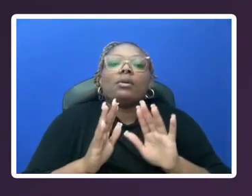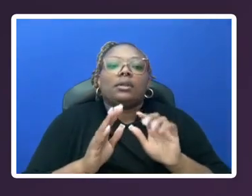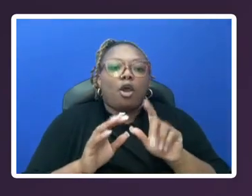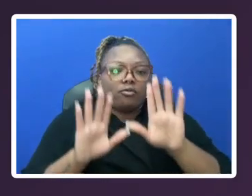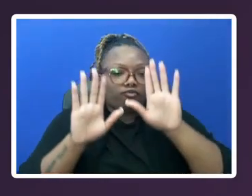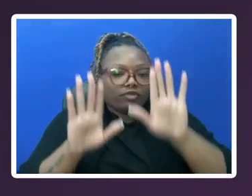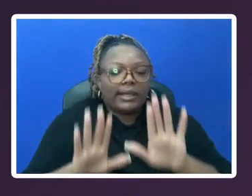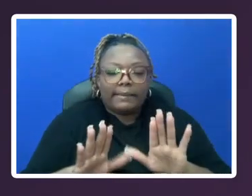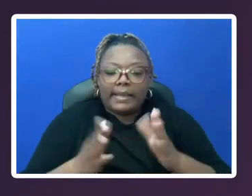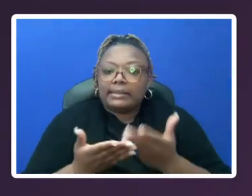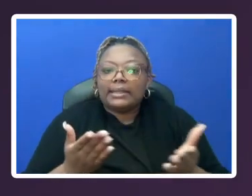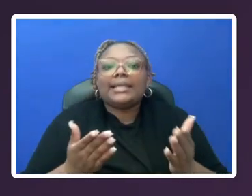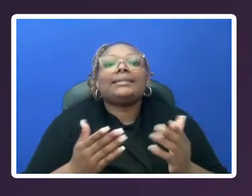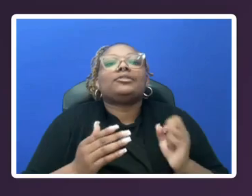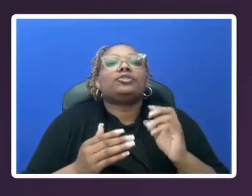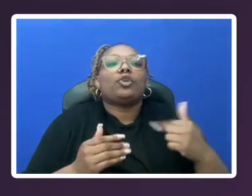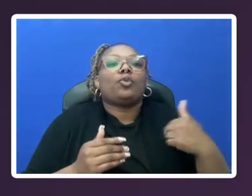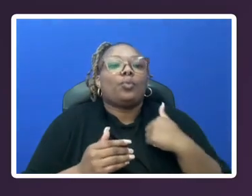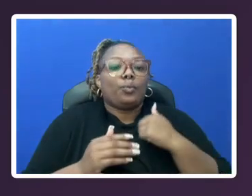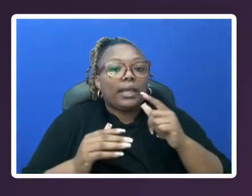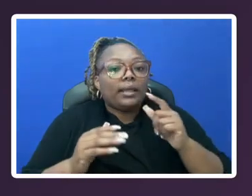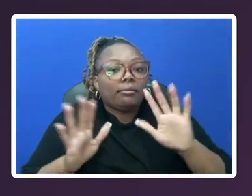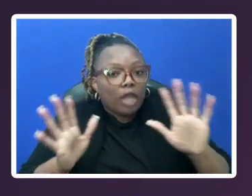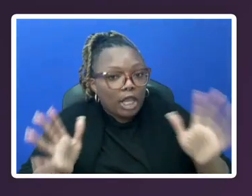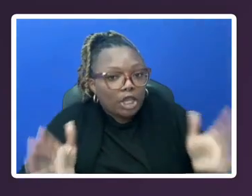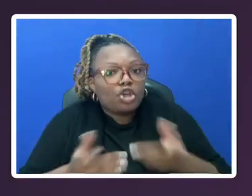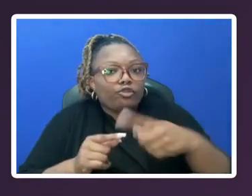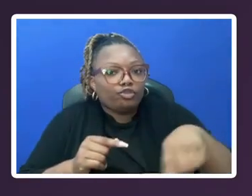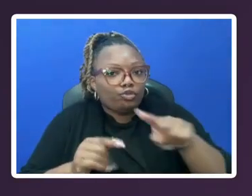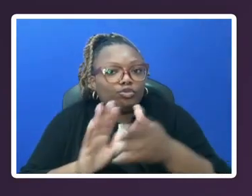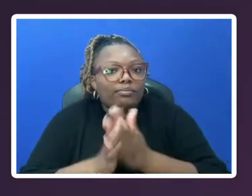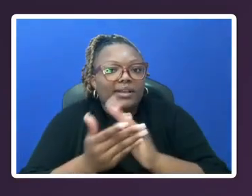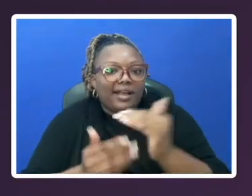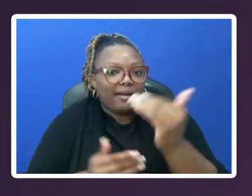we would encourage educators to get familiar with that, even though it